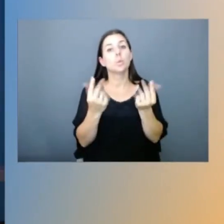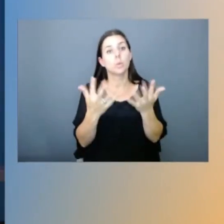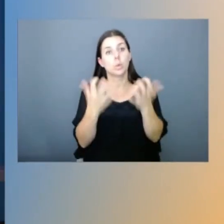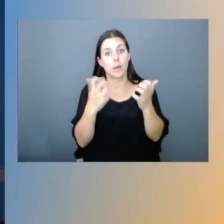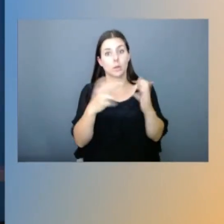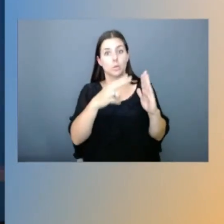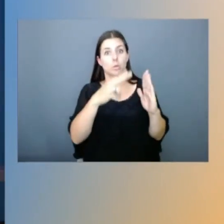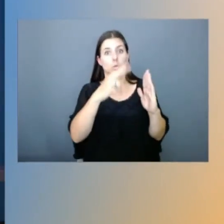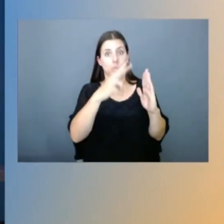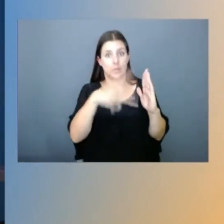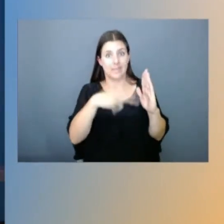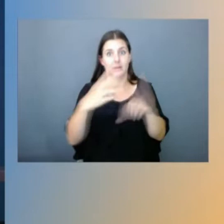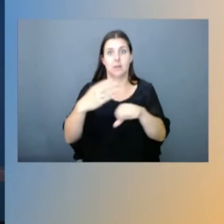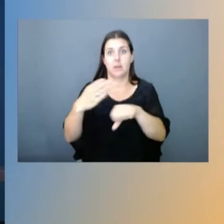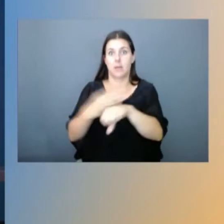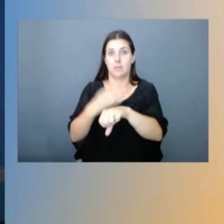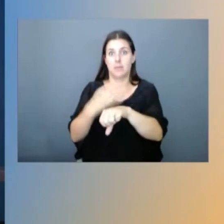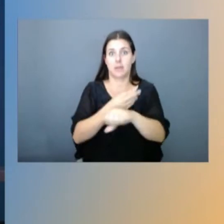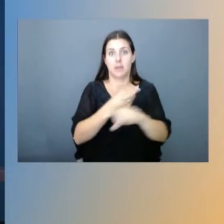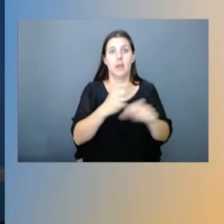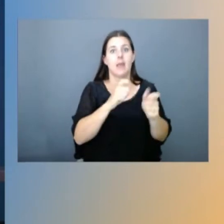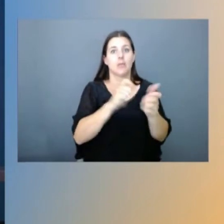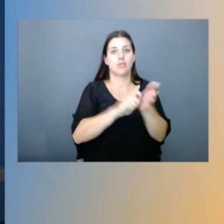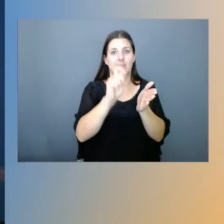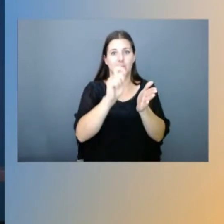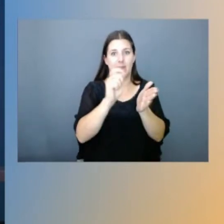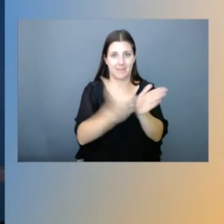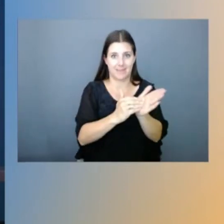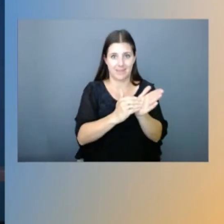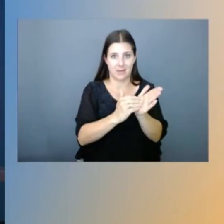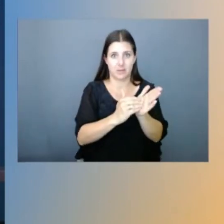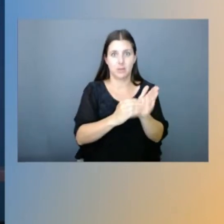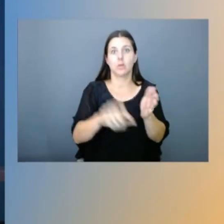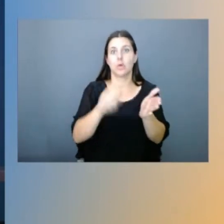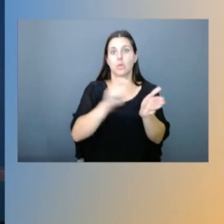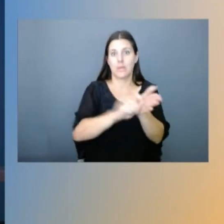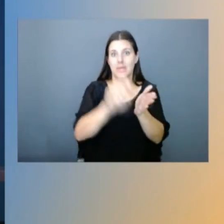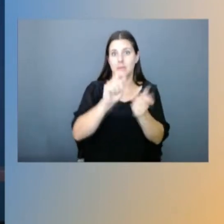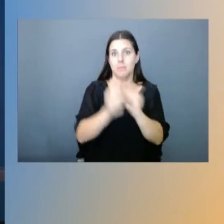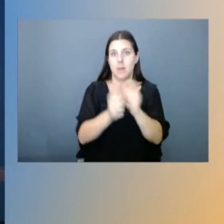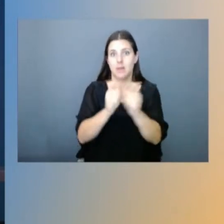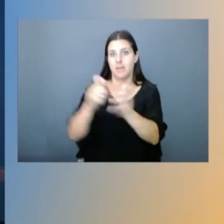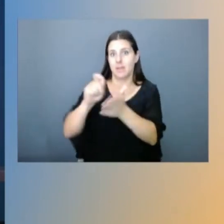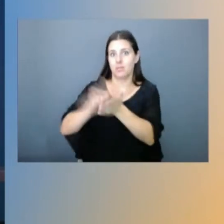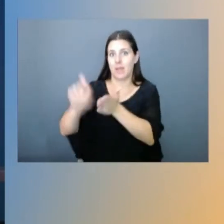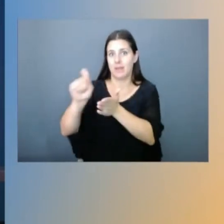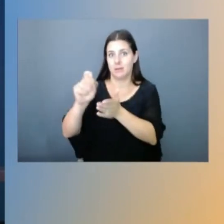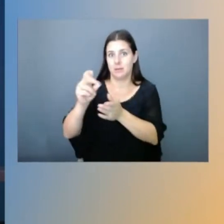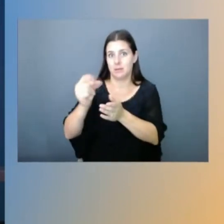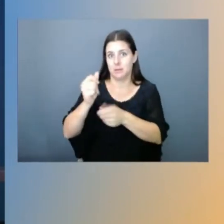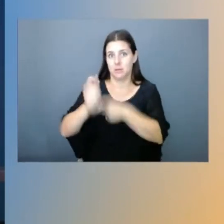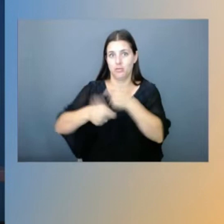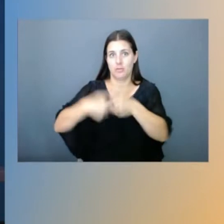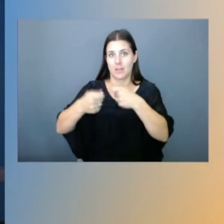and then rewrite that data, so read, modify, write transaction, and you want to complete all of that before accessing that data again